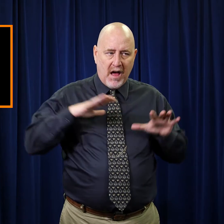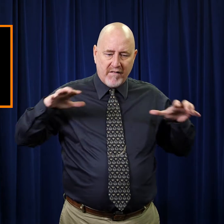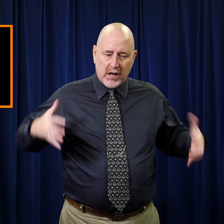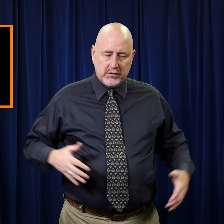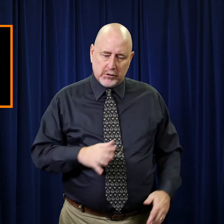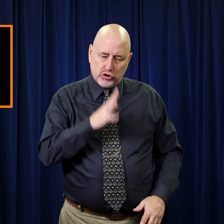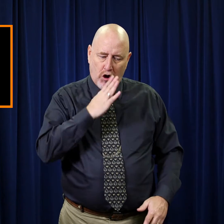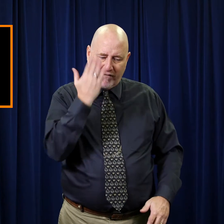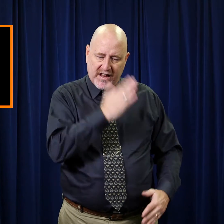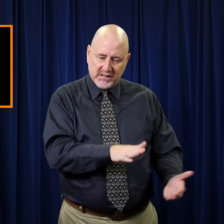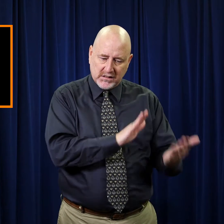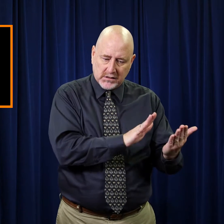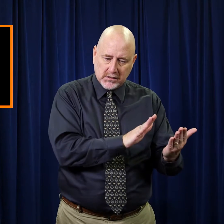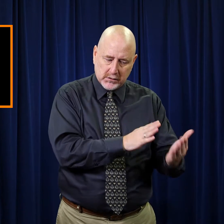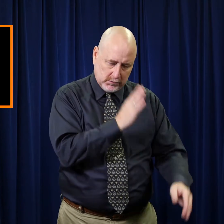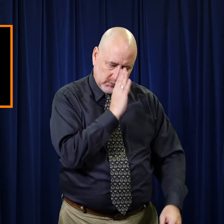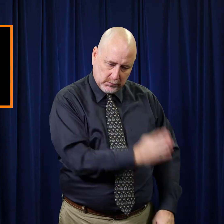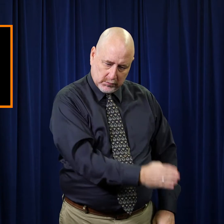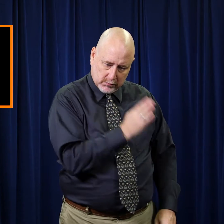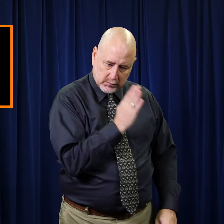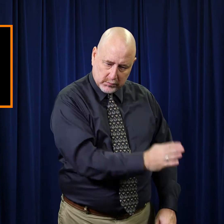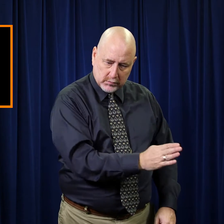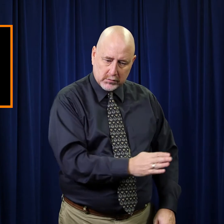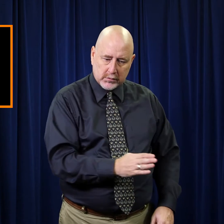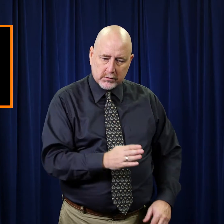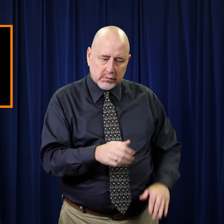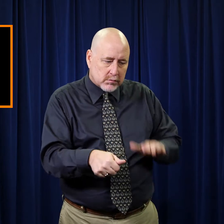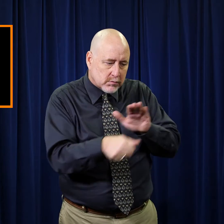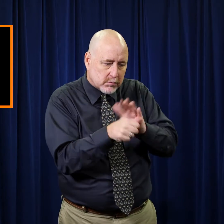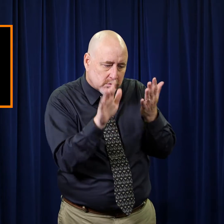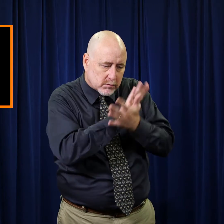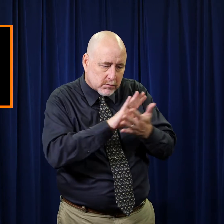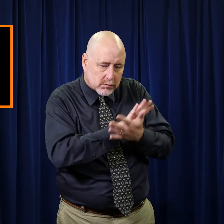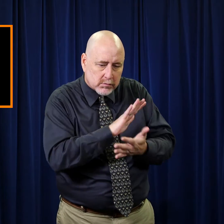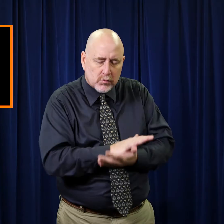all My house. I speak with him face to face, even plainly, and not in dark sayings.